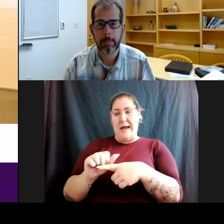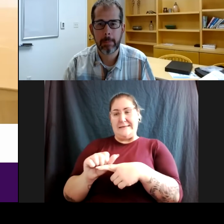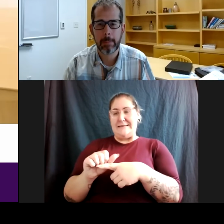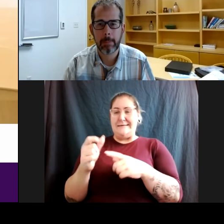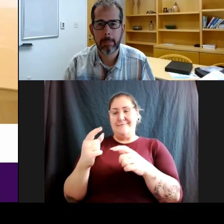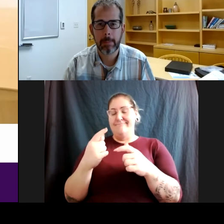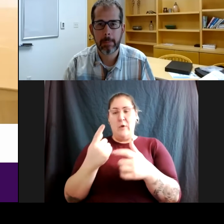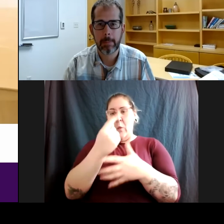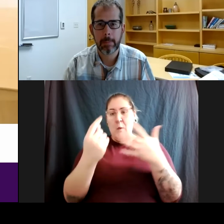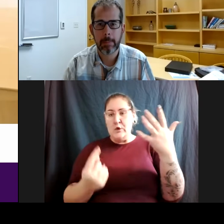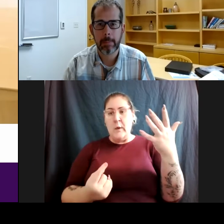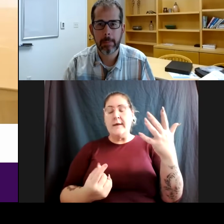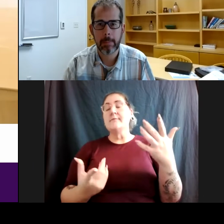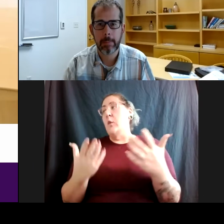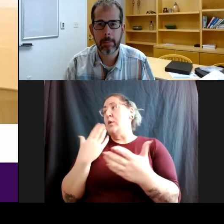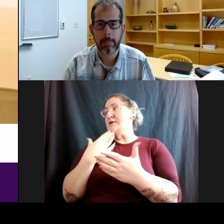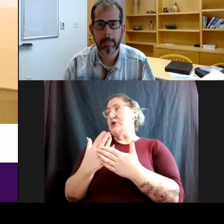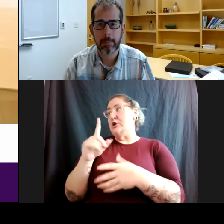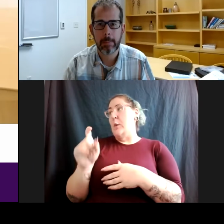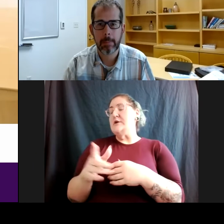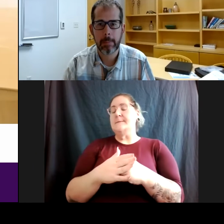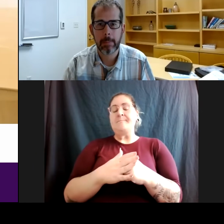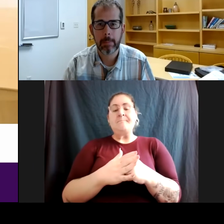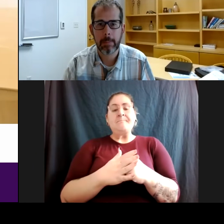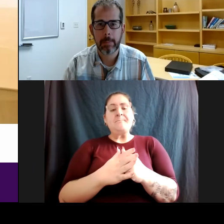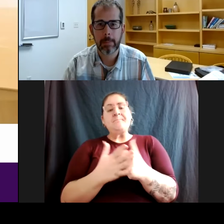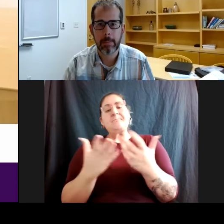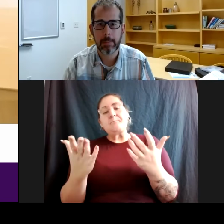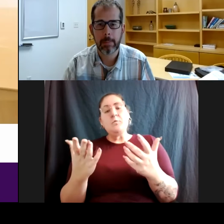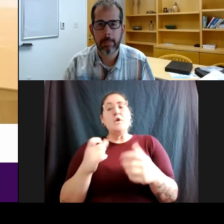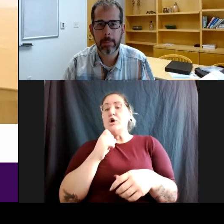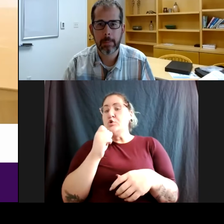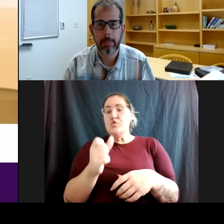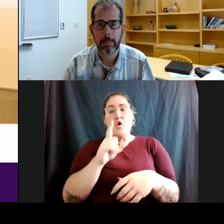done for pointing it out. Yes, you cannot, you don't really want to be designing priority content